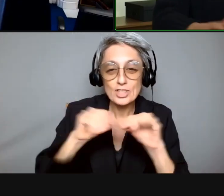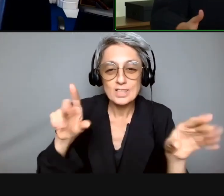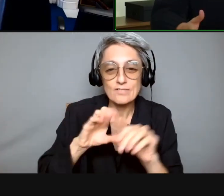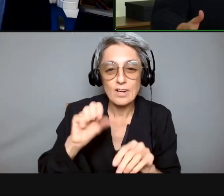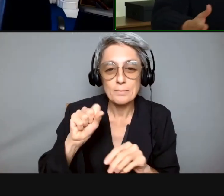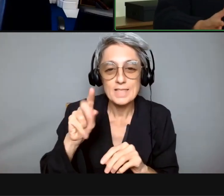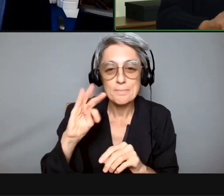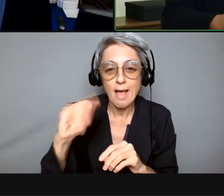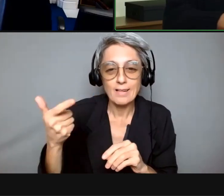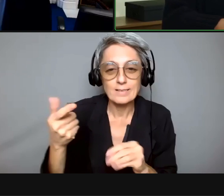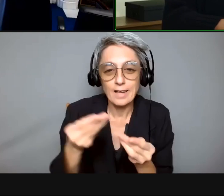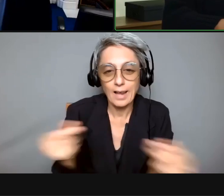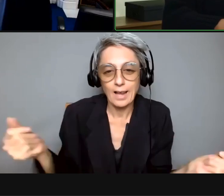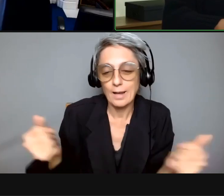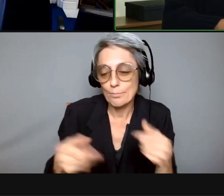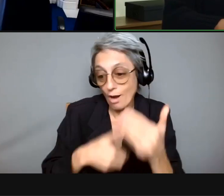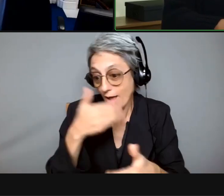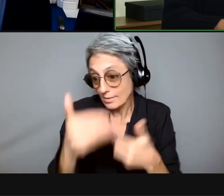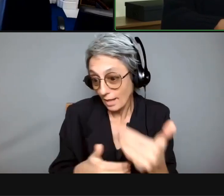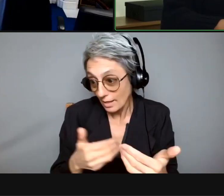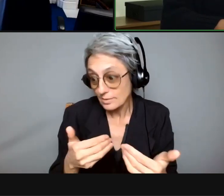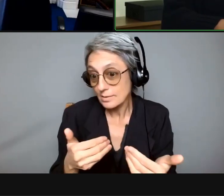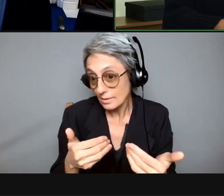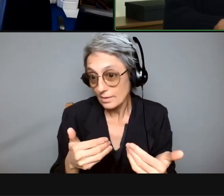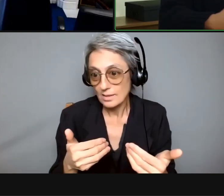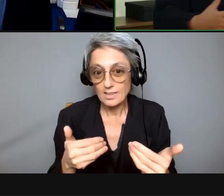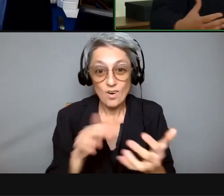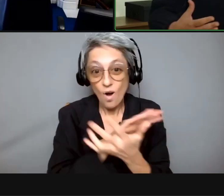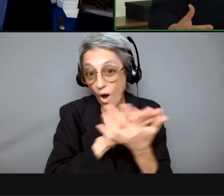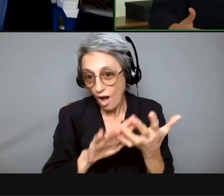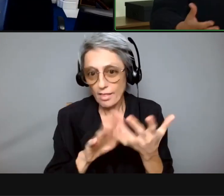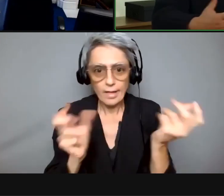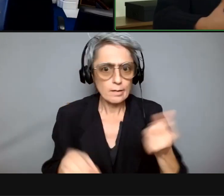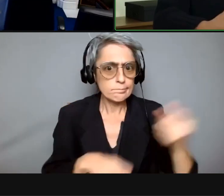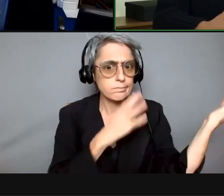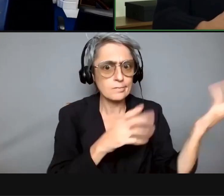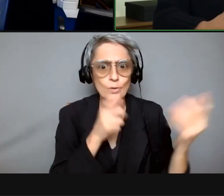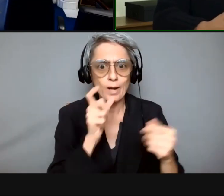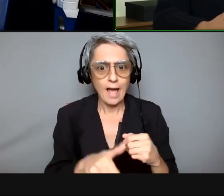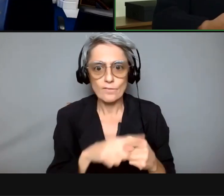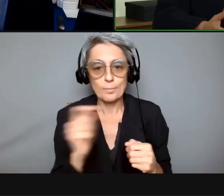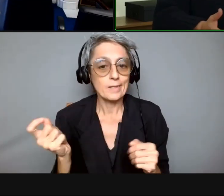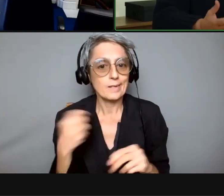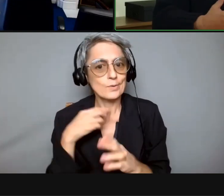All of that we can get rid of by using recycled aluminum, but we don't stop with aluminum.